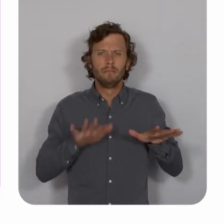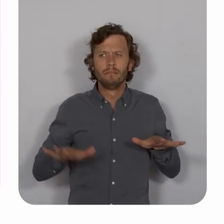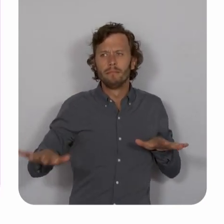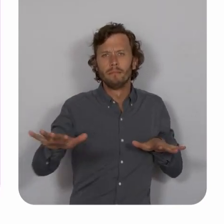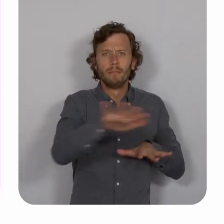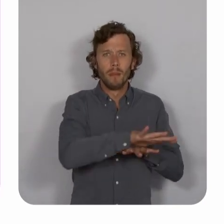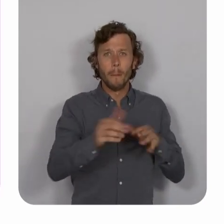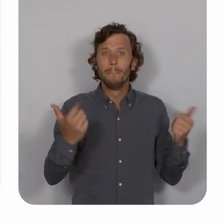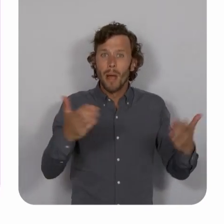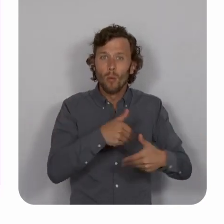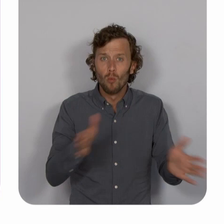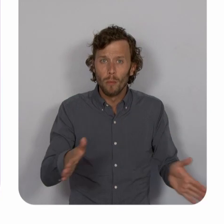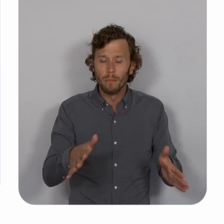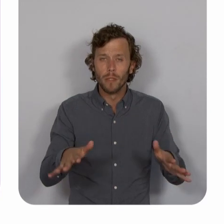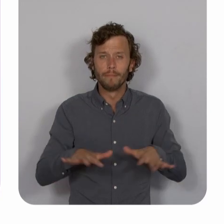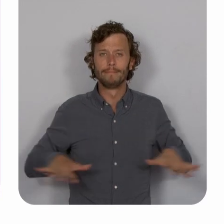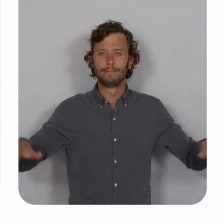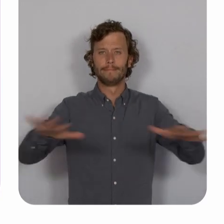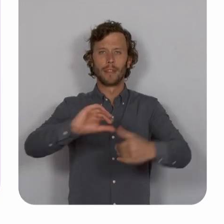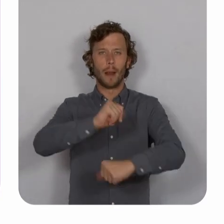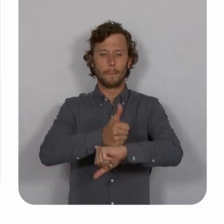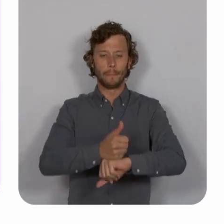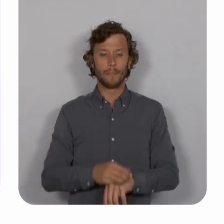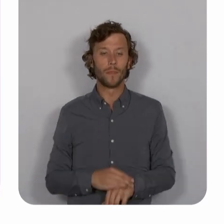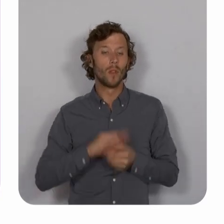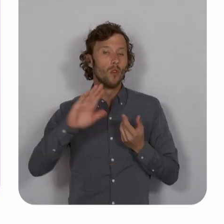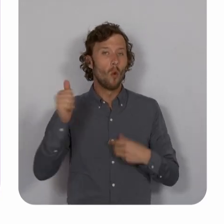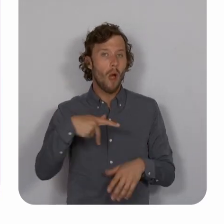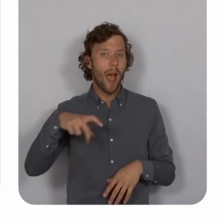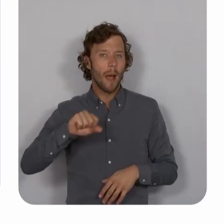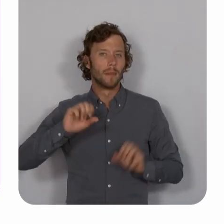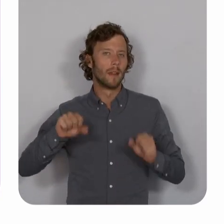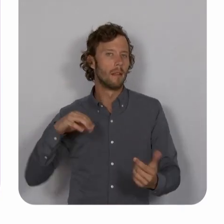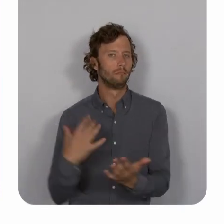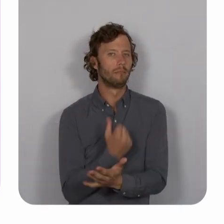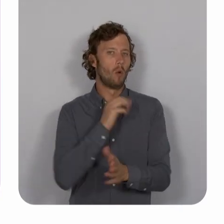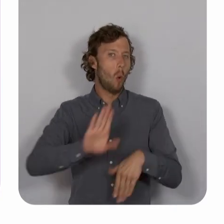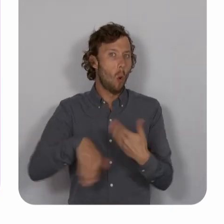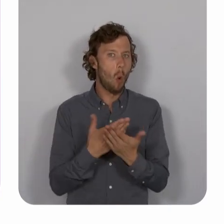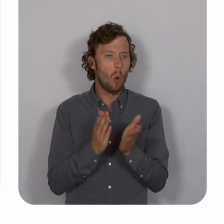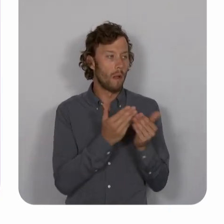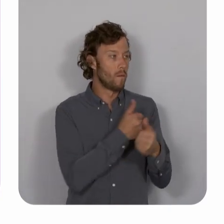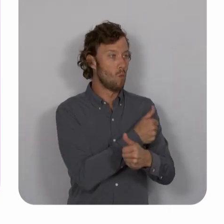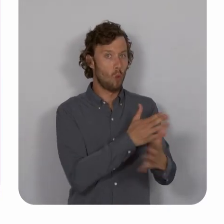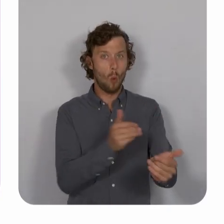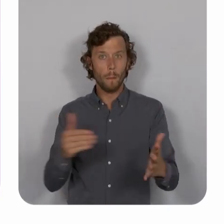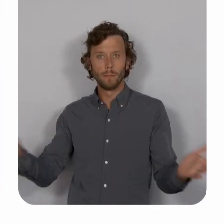so your apps can leverage all of these rooms and have your users move freely in them.